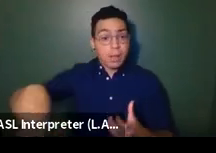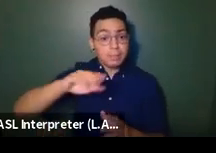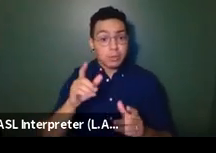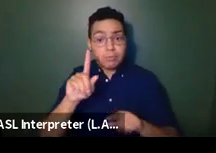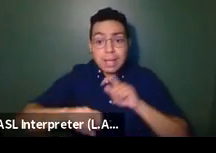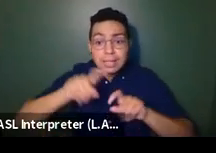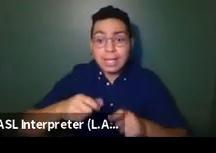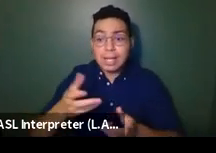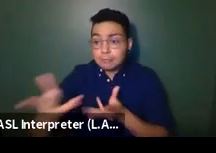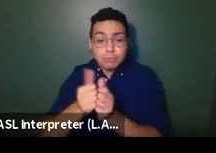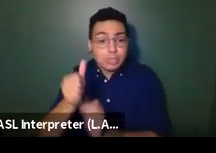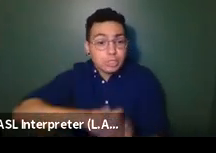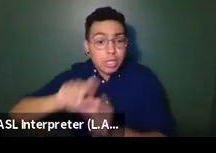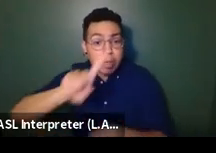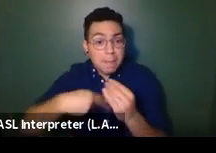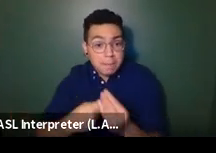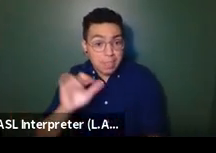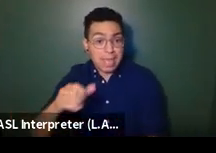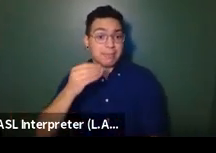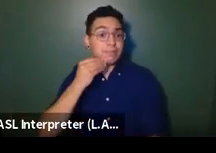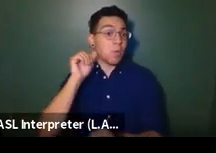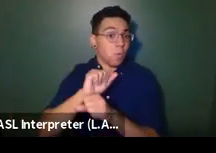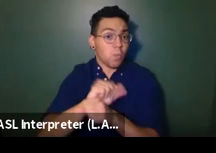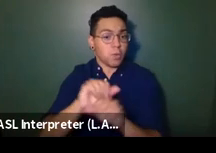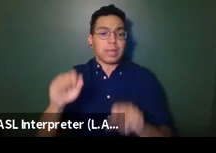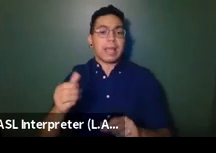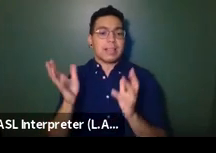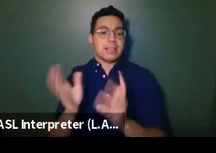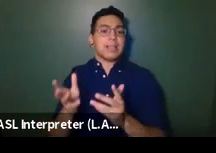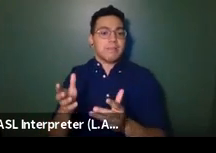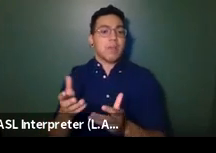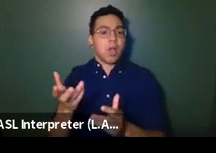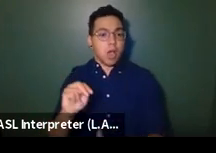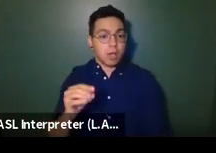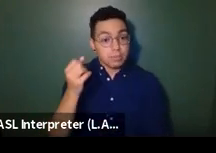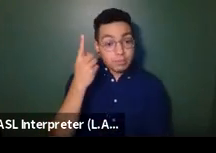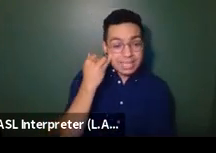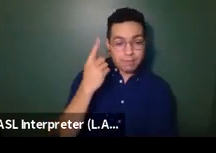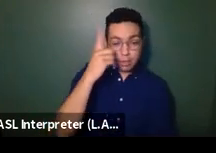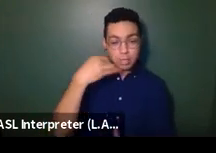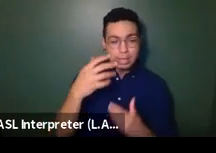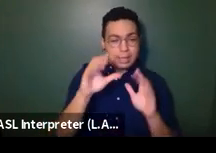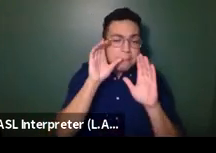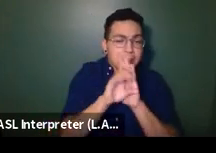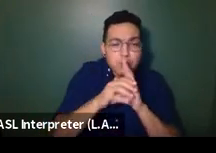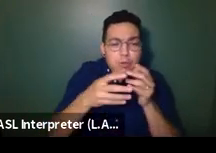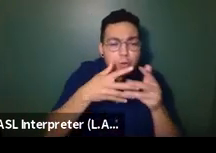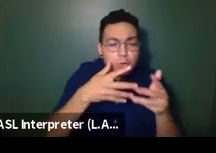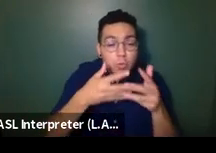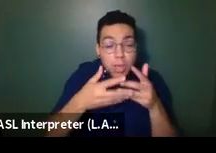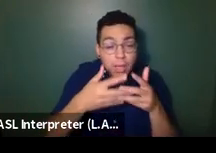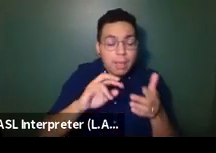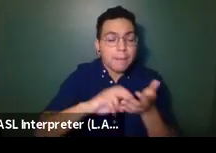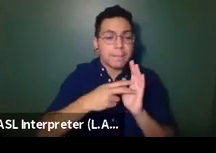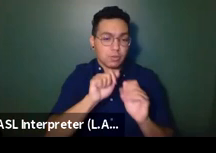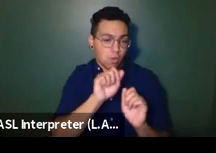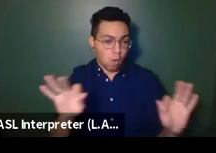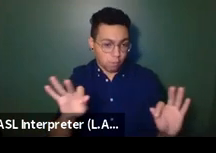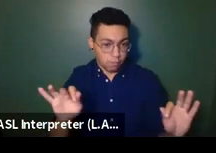ESD 189 - Amy Colburn: You can keep comments on so when things are grayed out. It means that they're turned off. So just as a quick note there so you can turn comments on